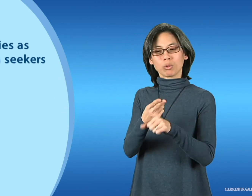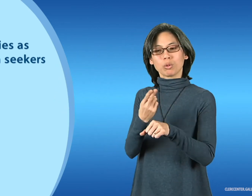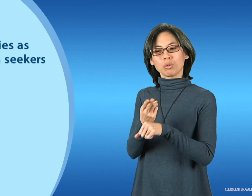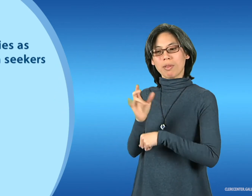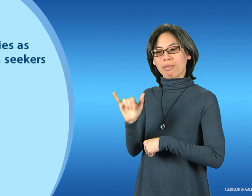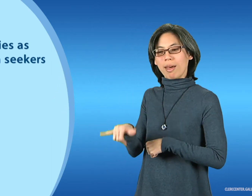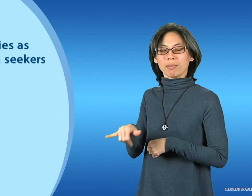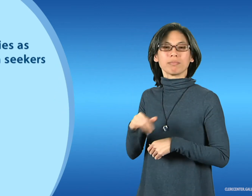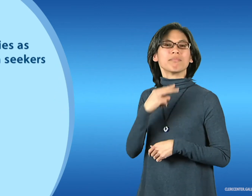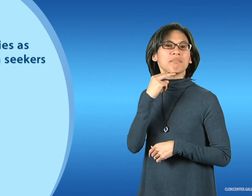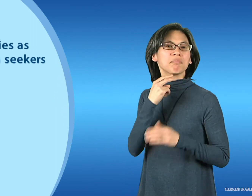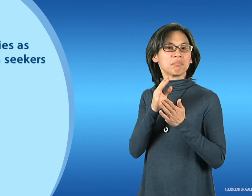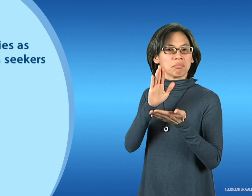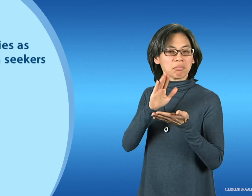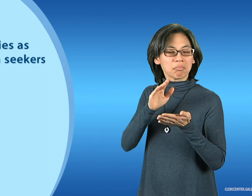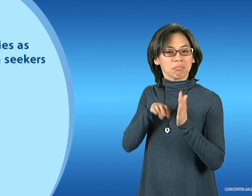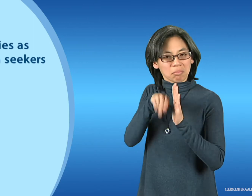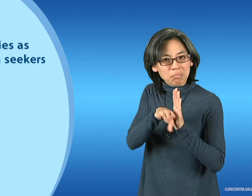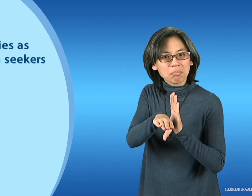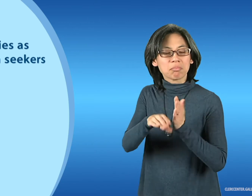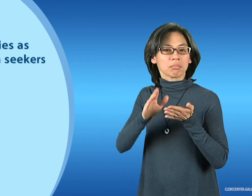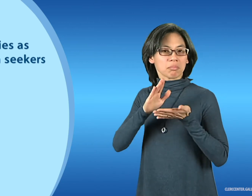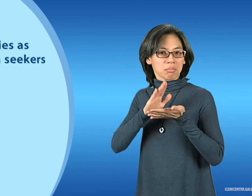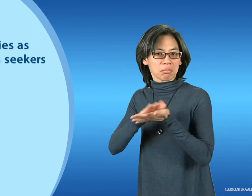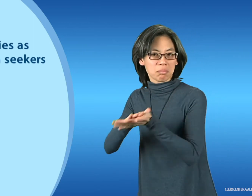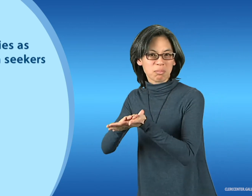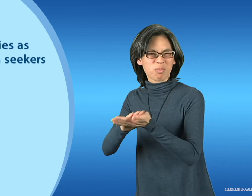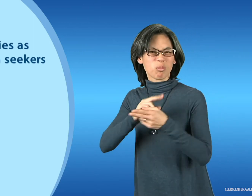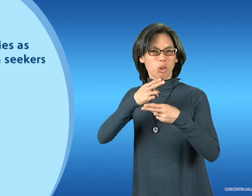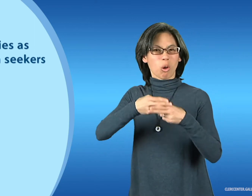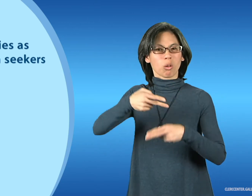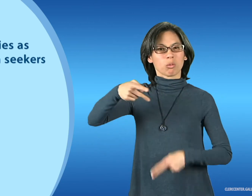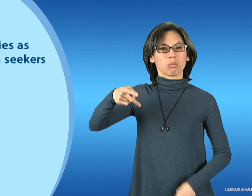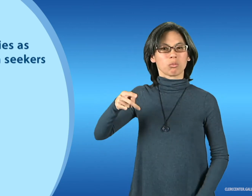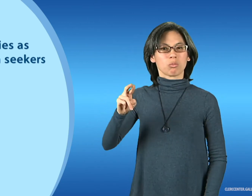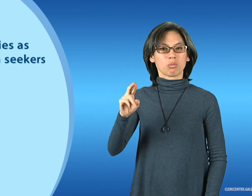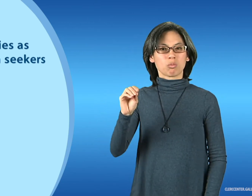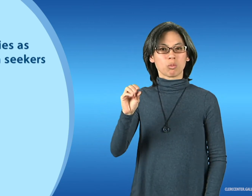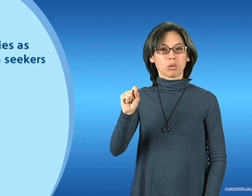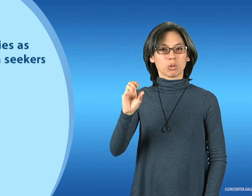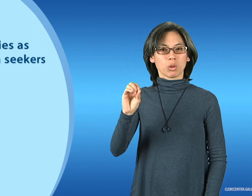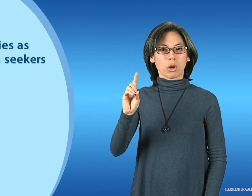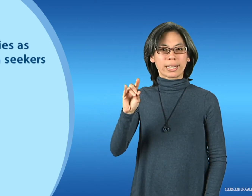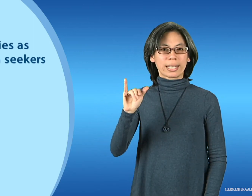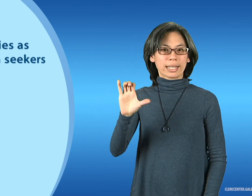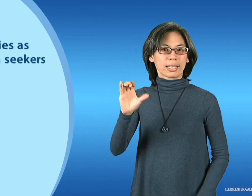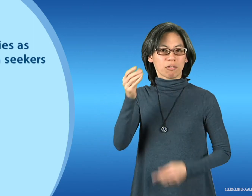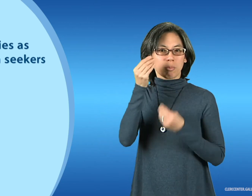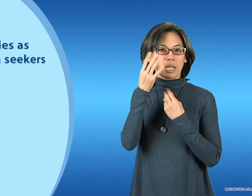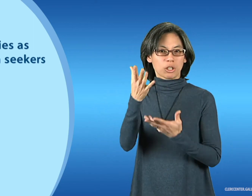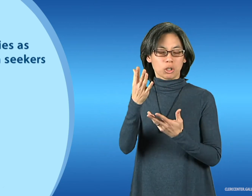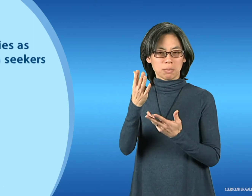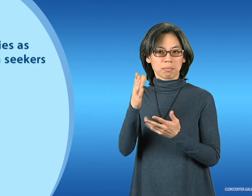So they can use that intonation and rhythm, otherwise known as prosodic information,